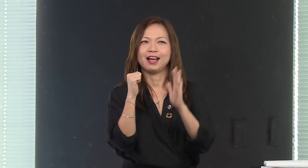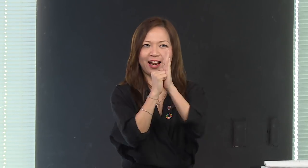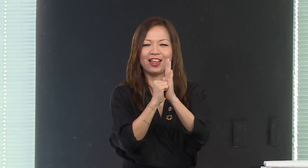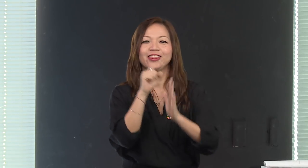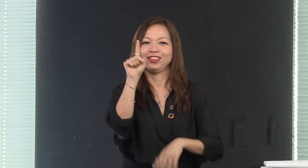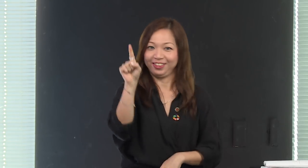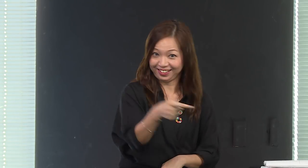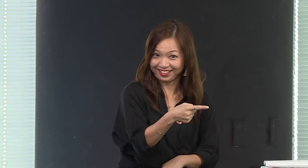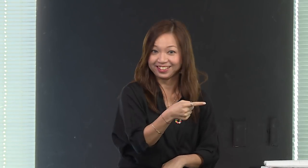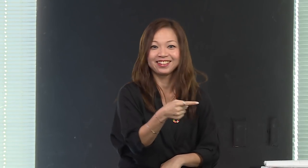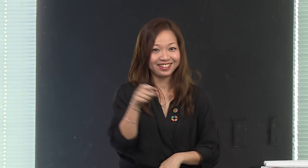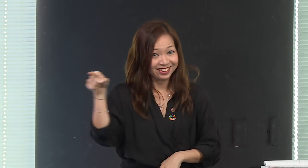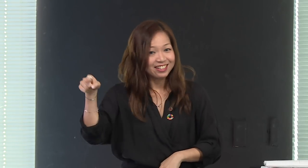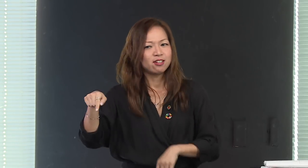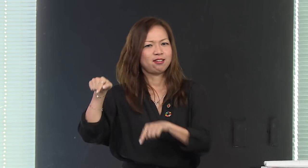Thank you again.